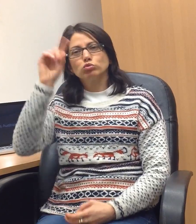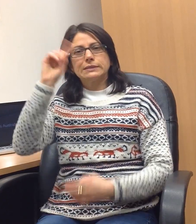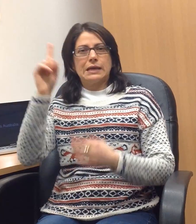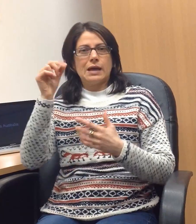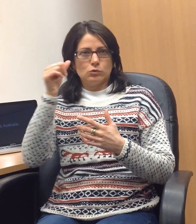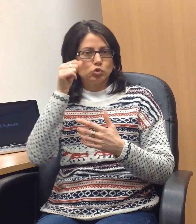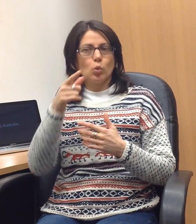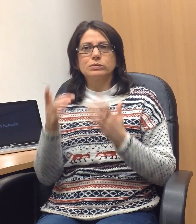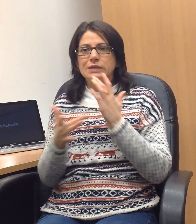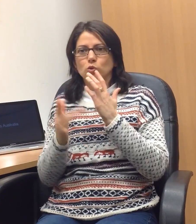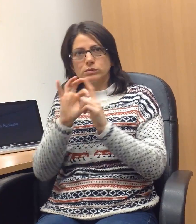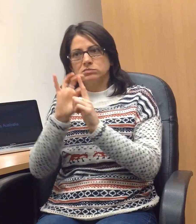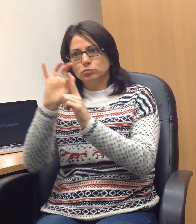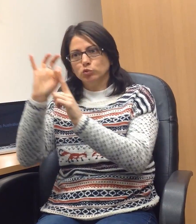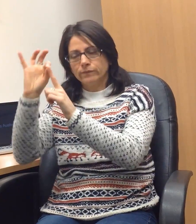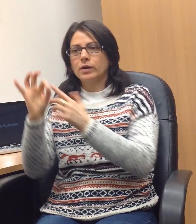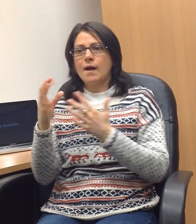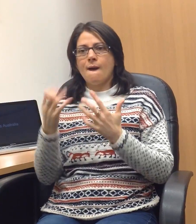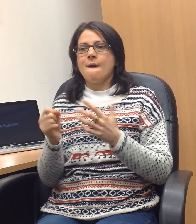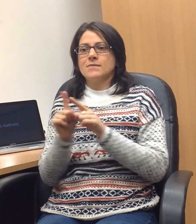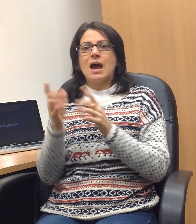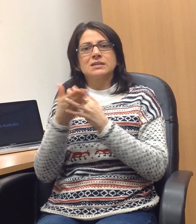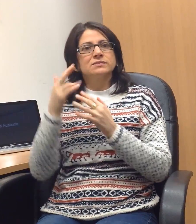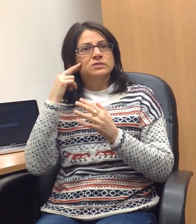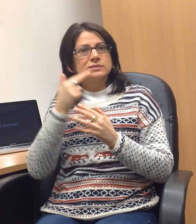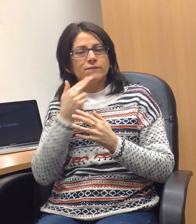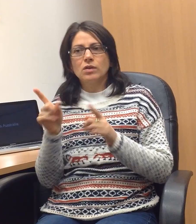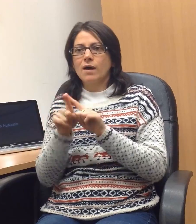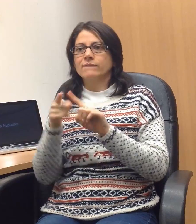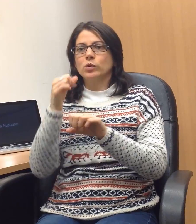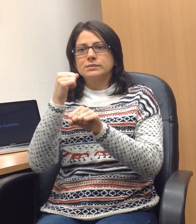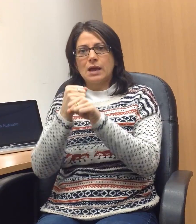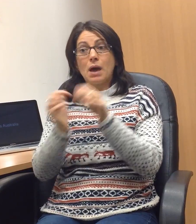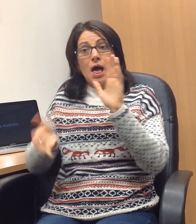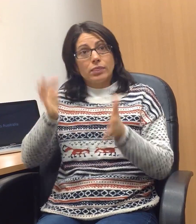Today as you know, technology has improved and we have much better access for deaf people in sport.